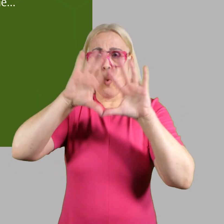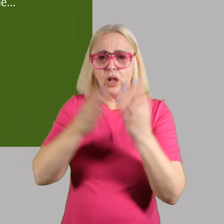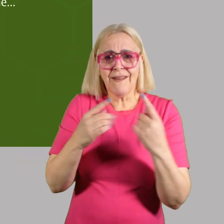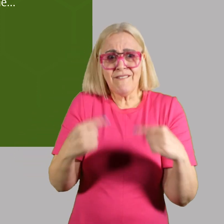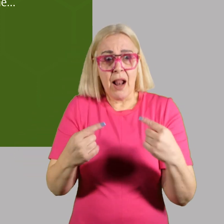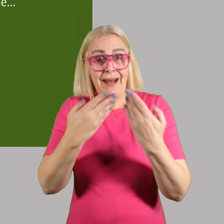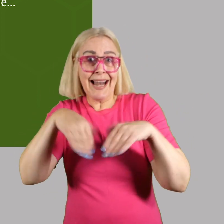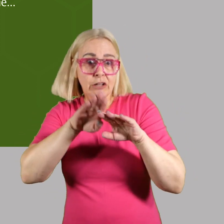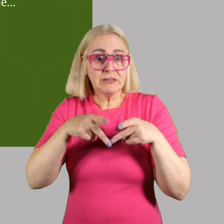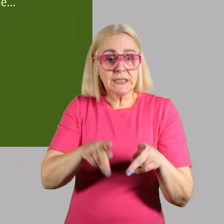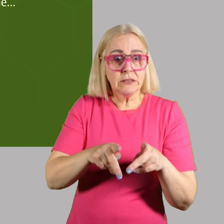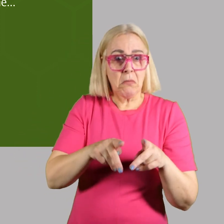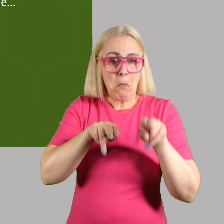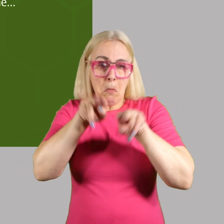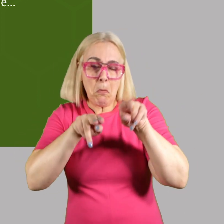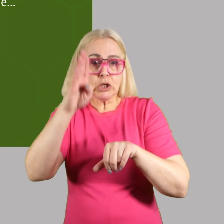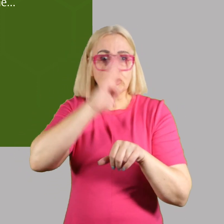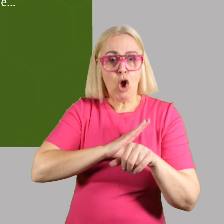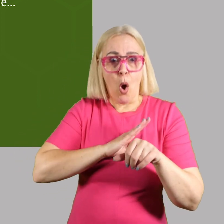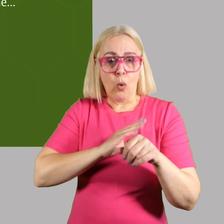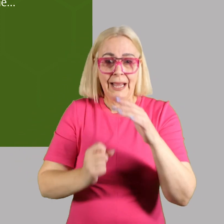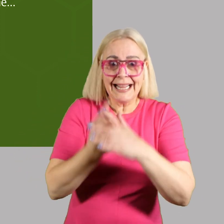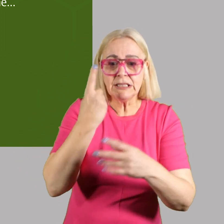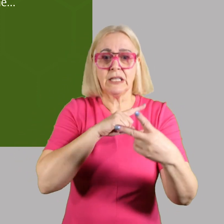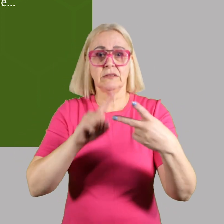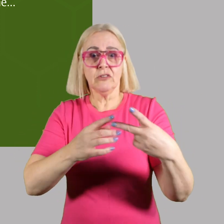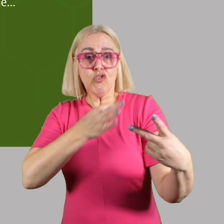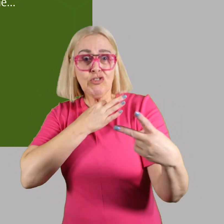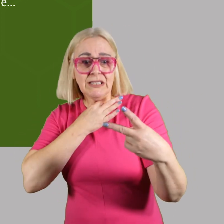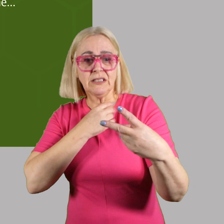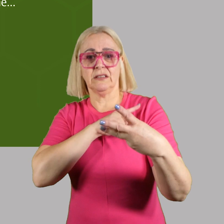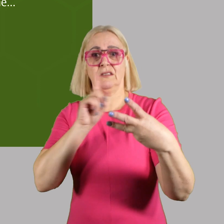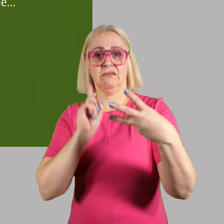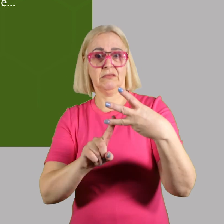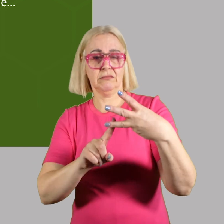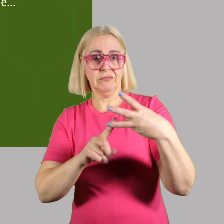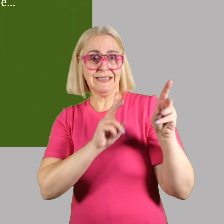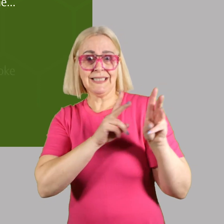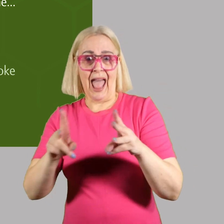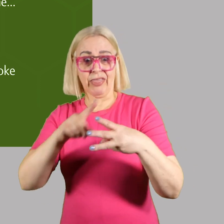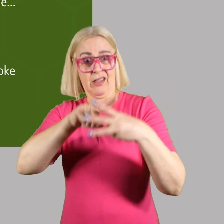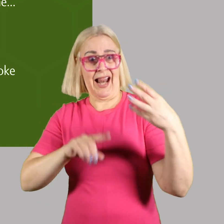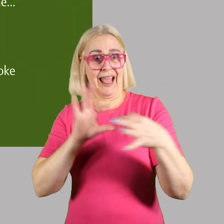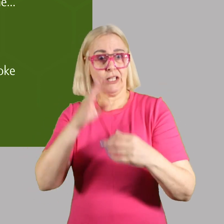National systems for monitoring stroke incidence, risk factors, and deaths due to stroke.